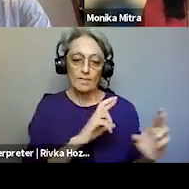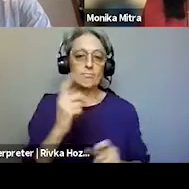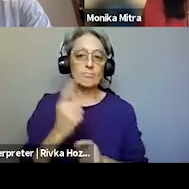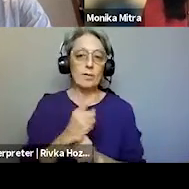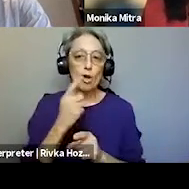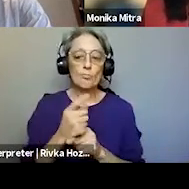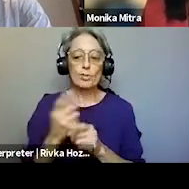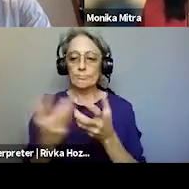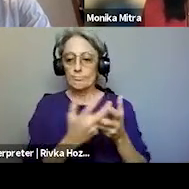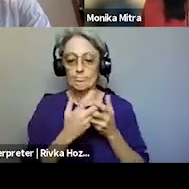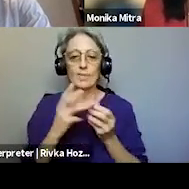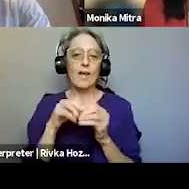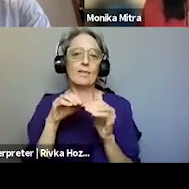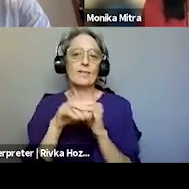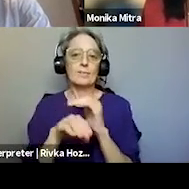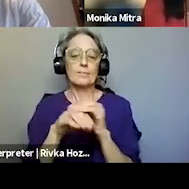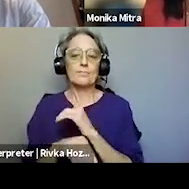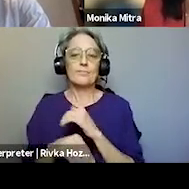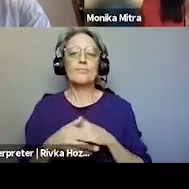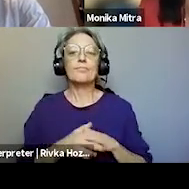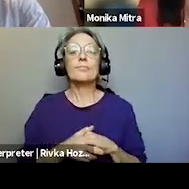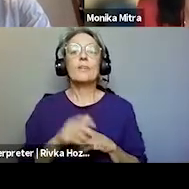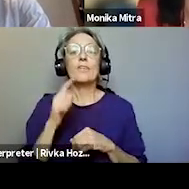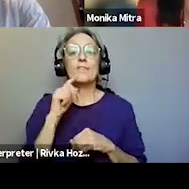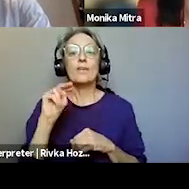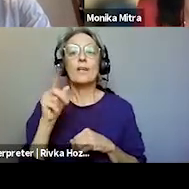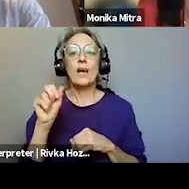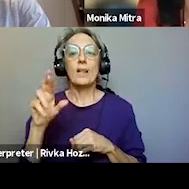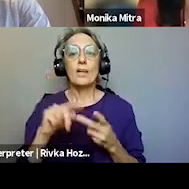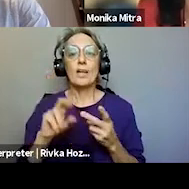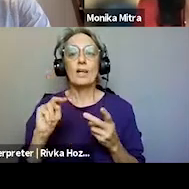So on behalf of NIDILRR and NICHD, welcome and thank you for being here.